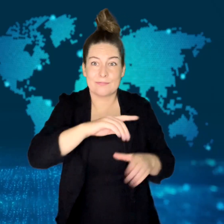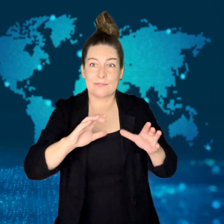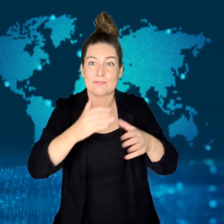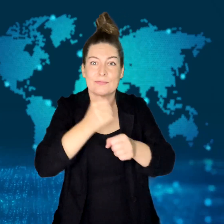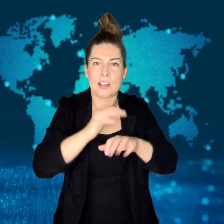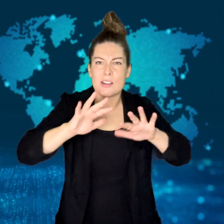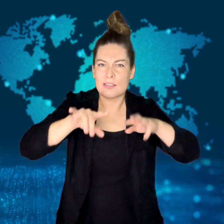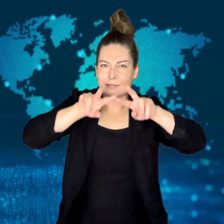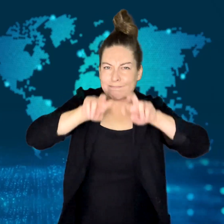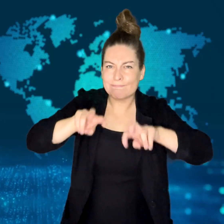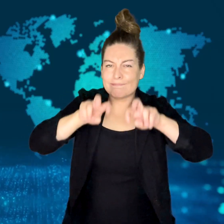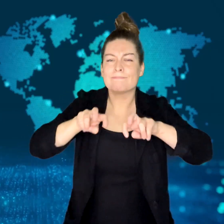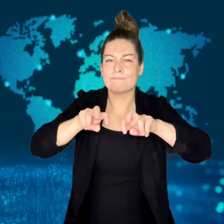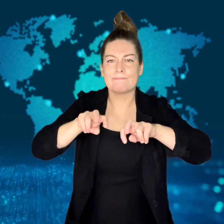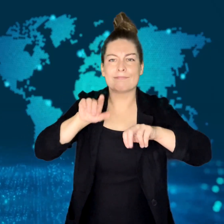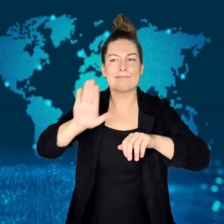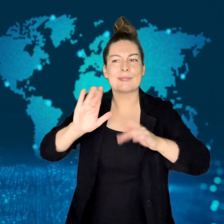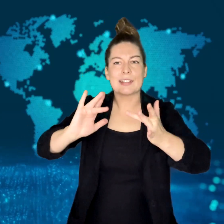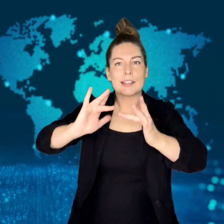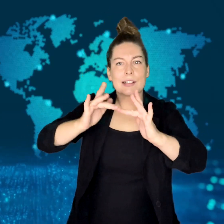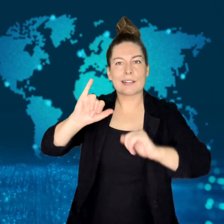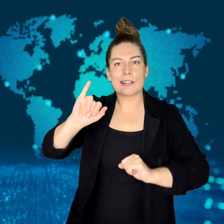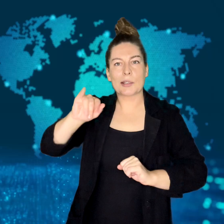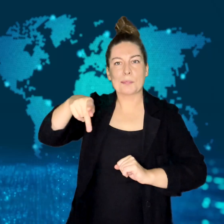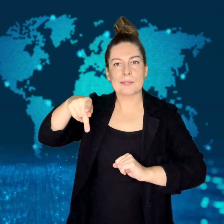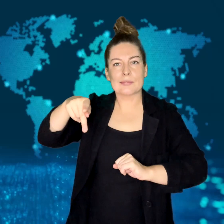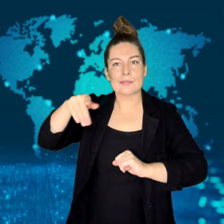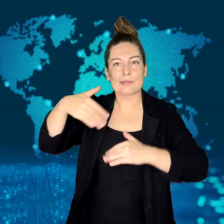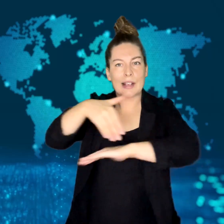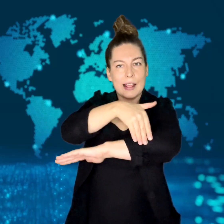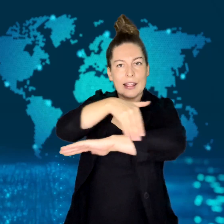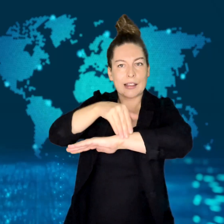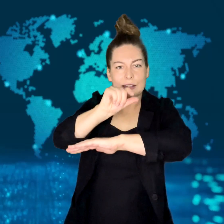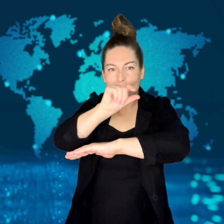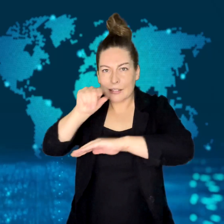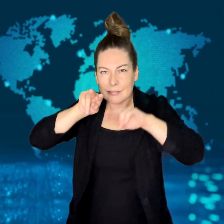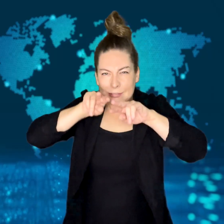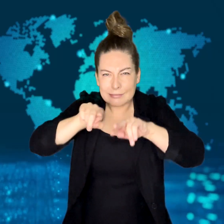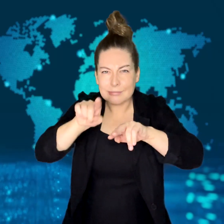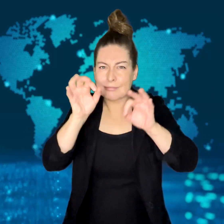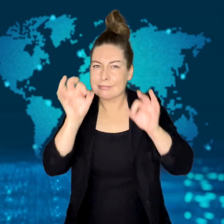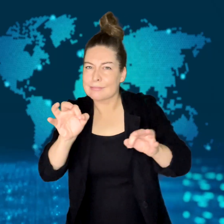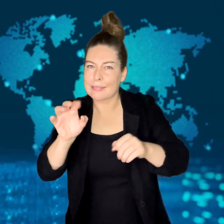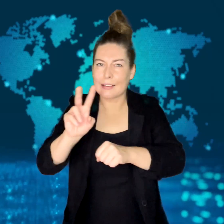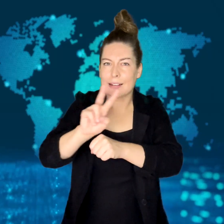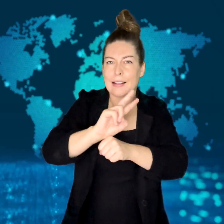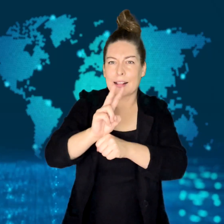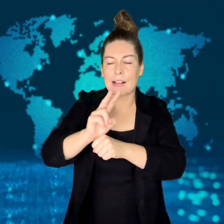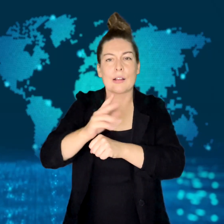and to educate them about China’s attempts to undermine the island.